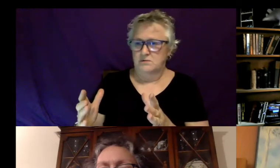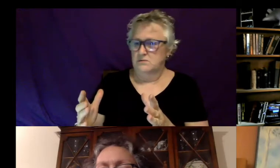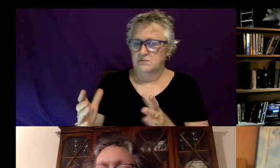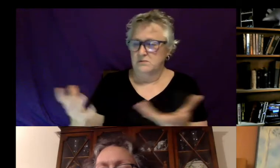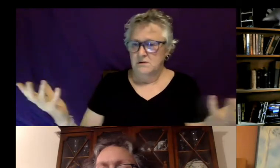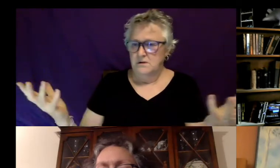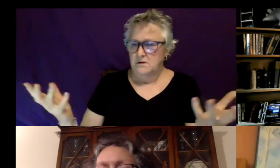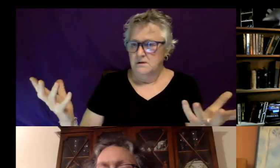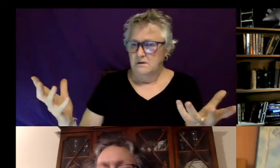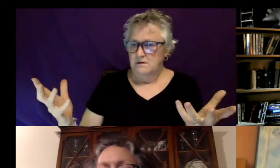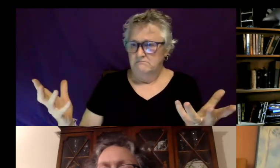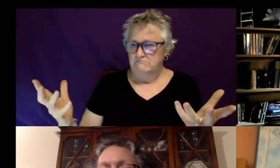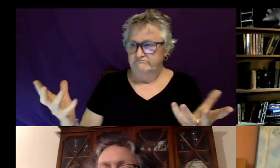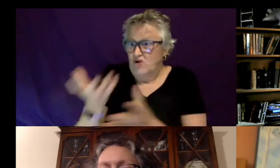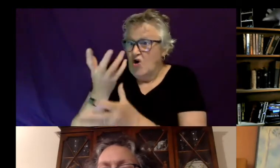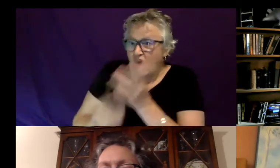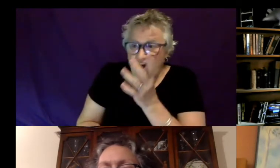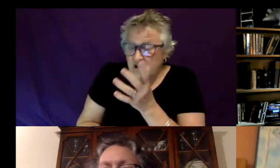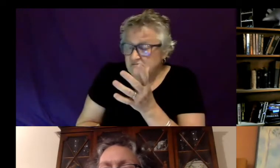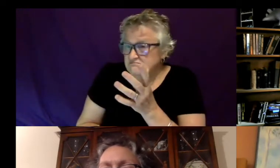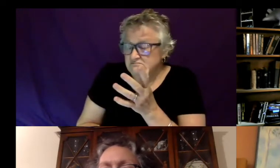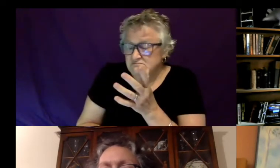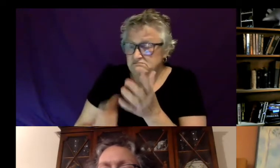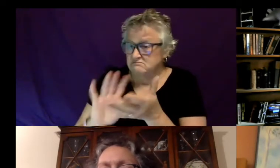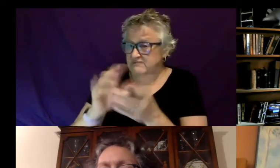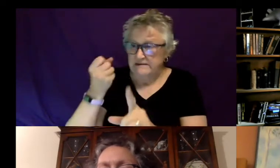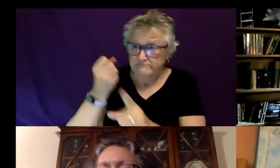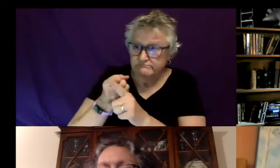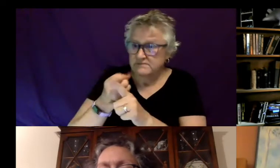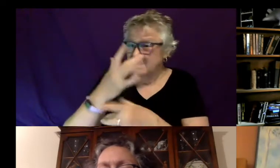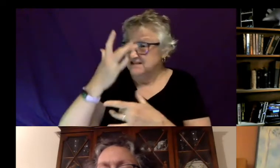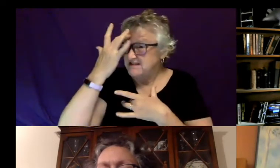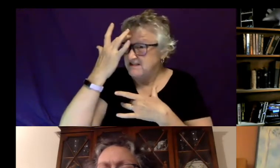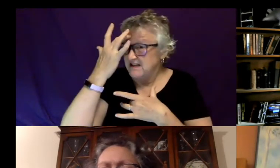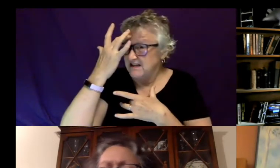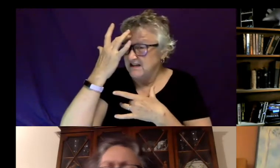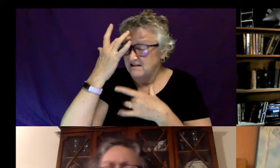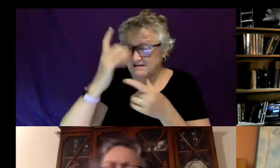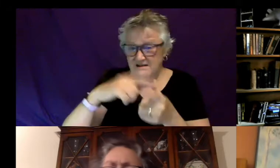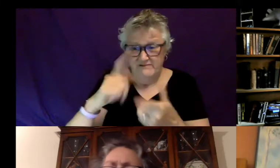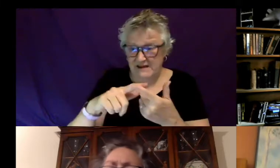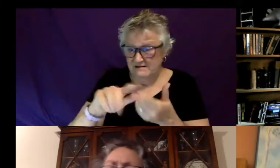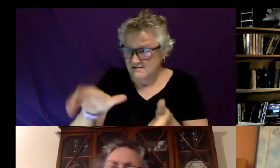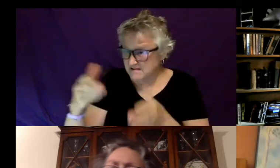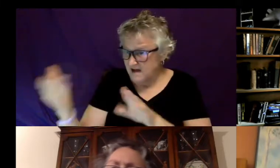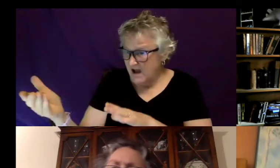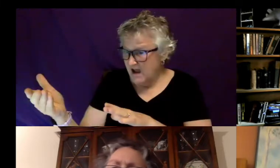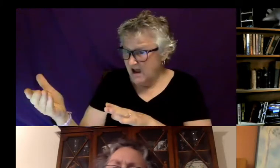people who have long haul-- so many friends that are long-haulers, that have, uh and, uh